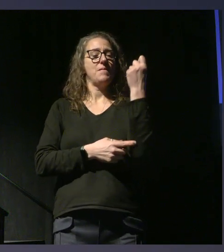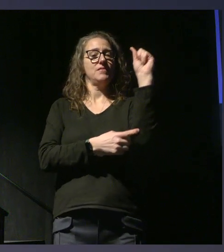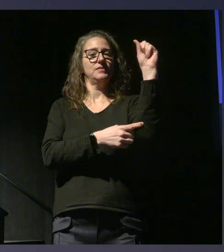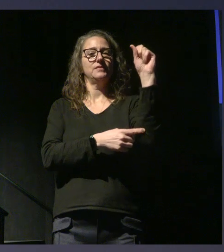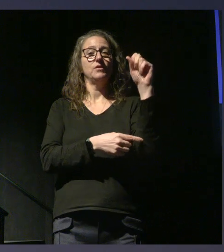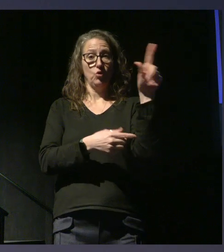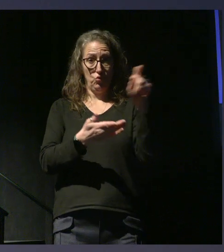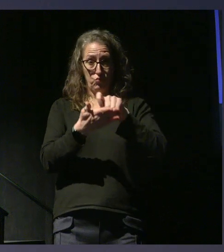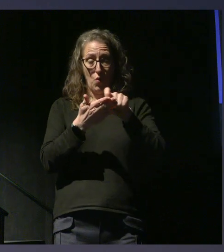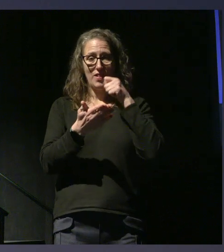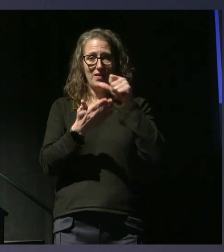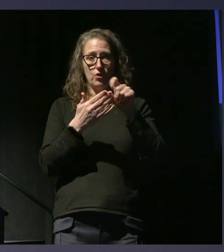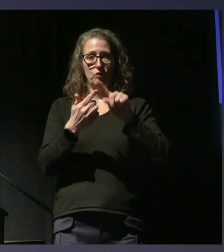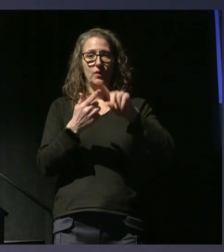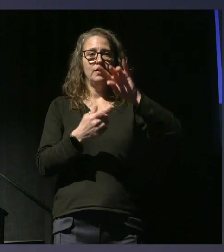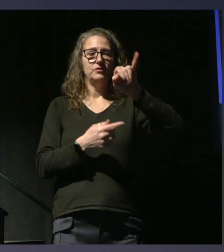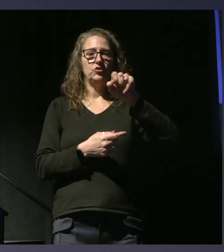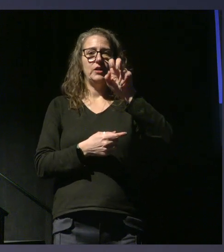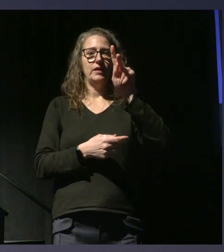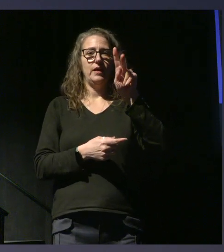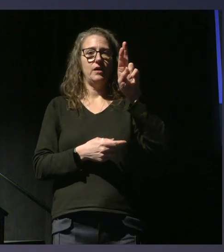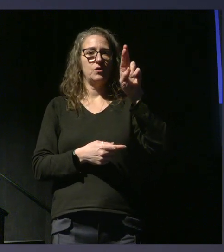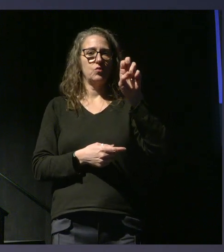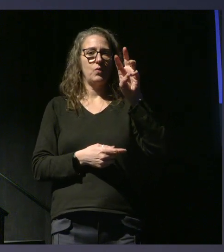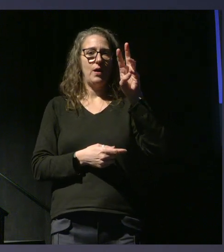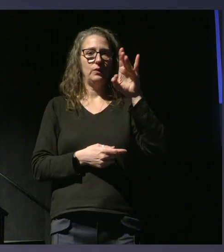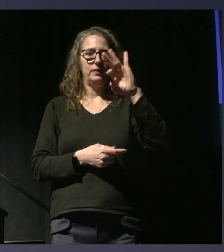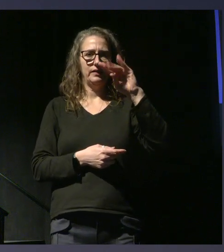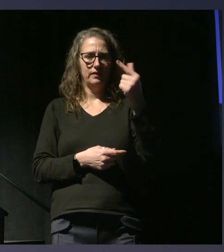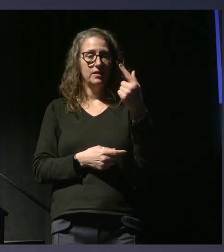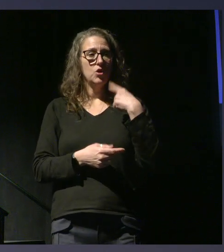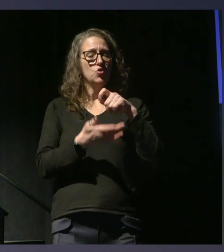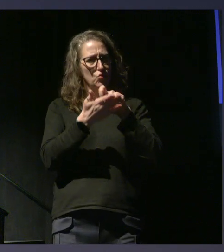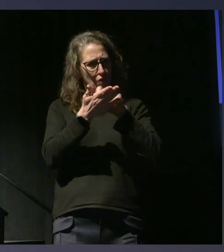You write, despite all that has happened, I believe we can